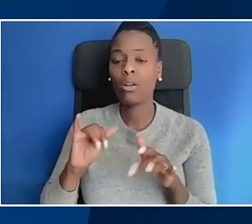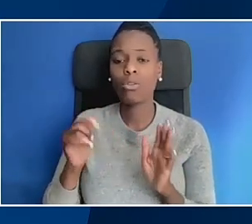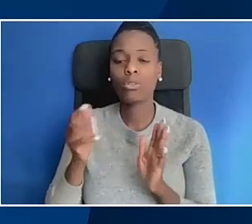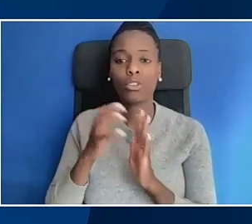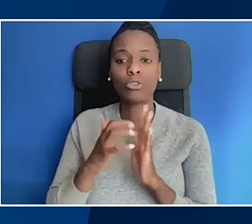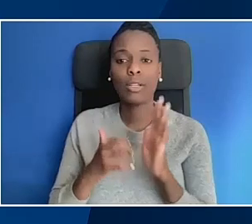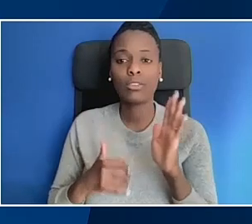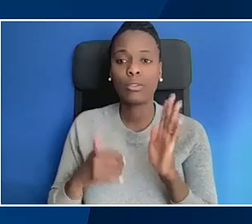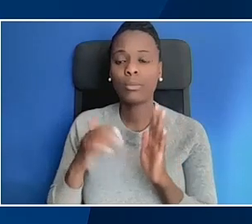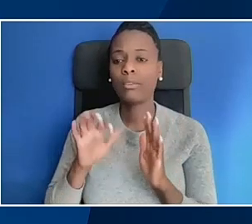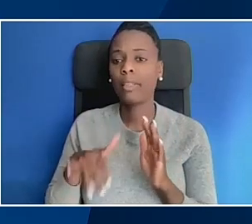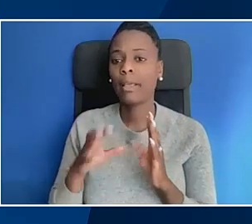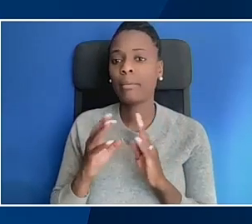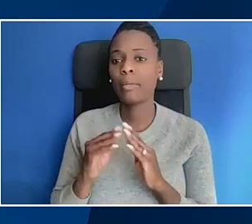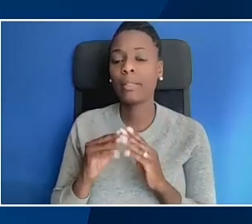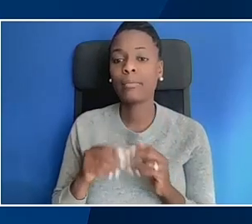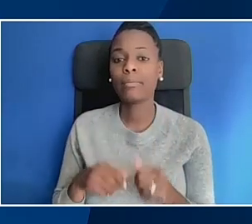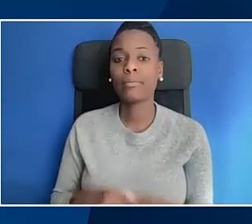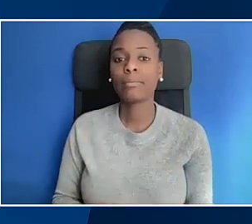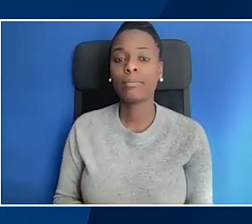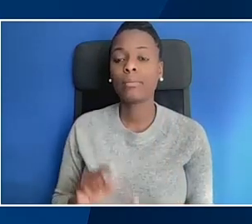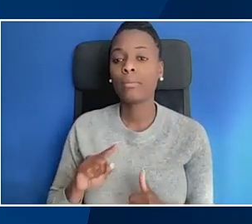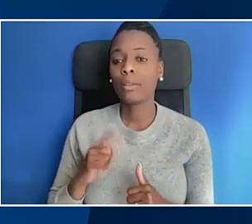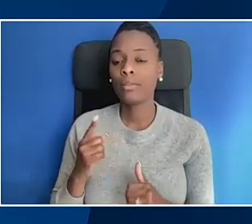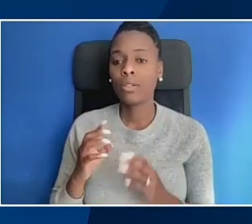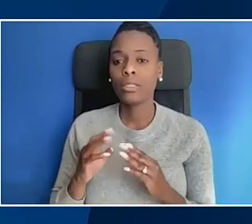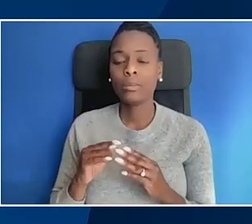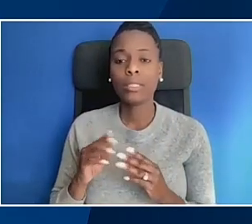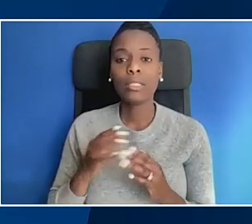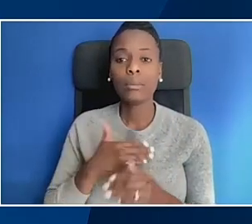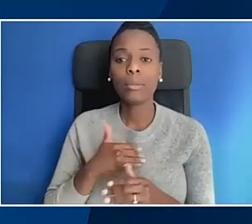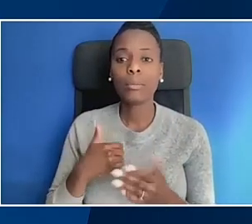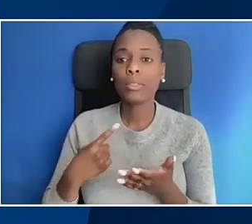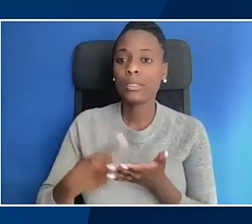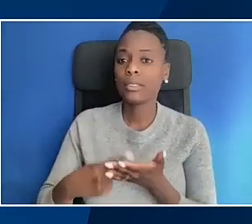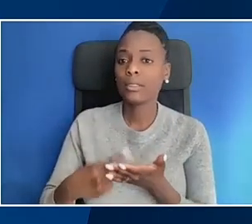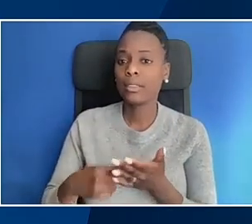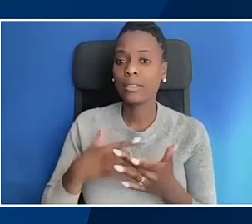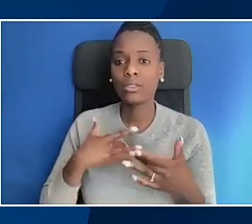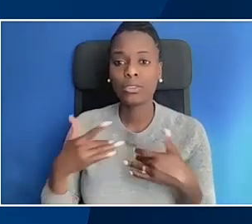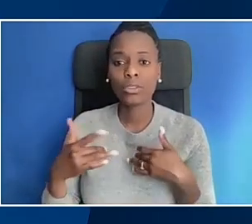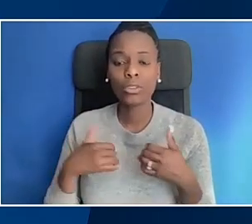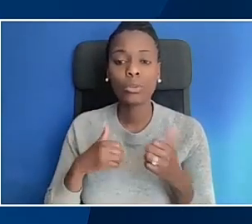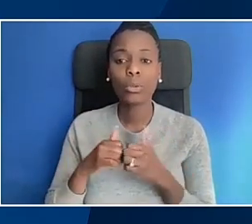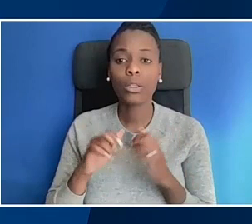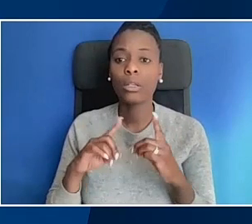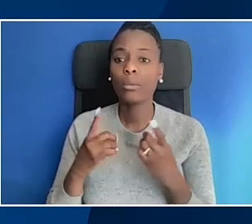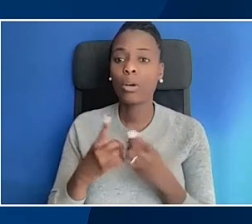meeting, several members discussed concerns with the Department's proposal and also presented a counter proposal.